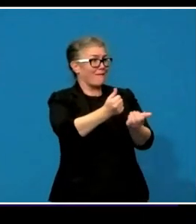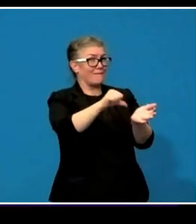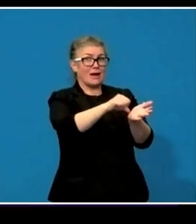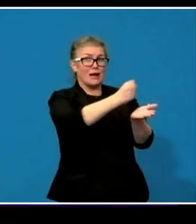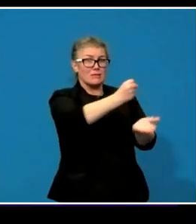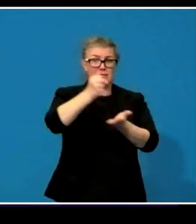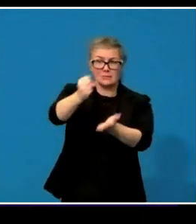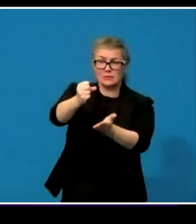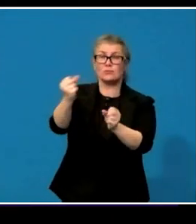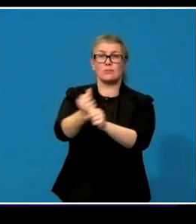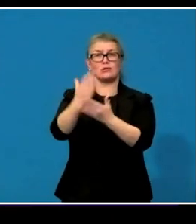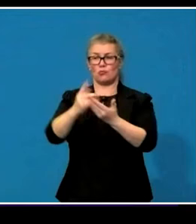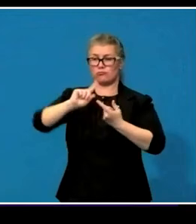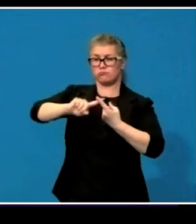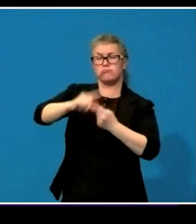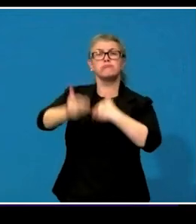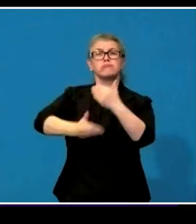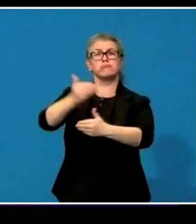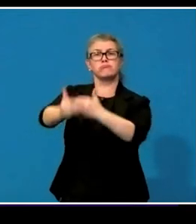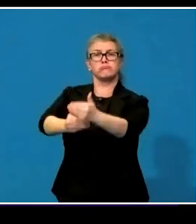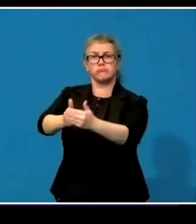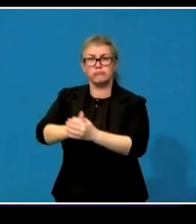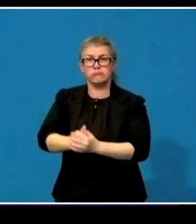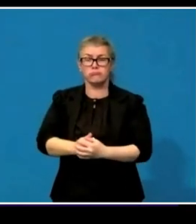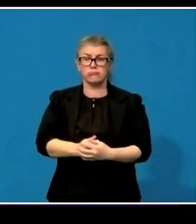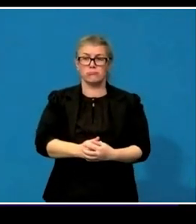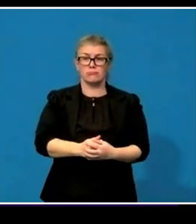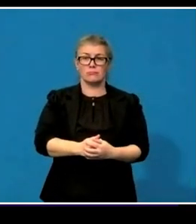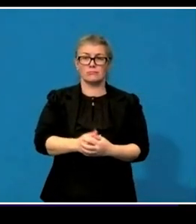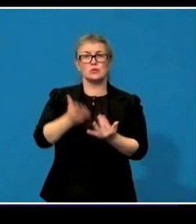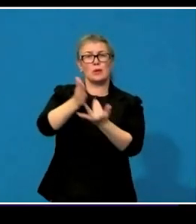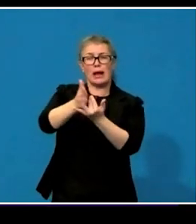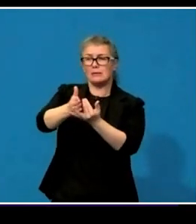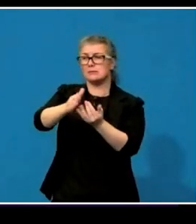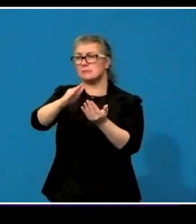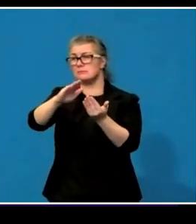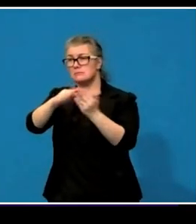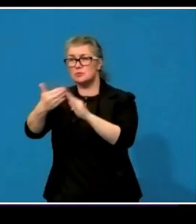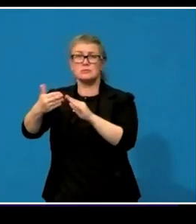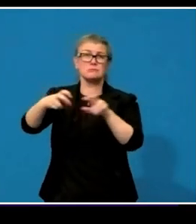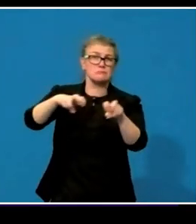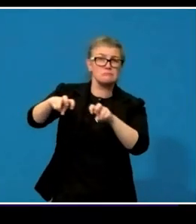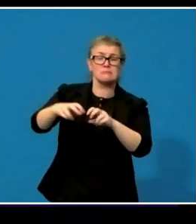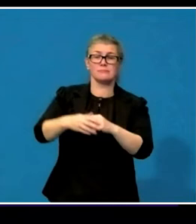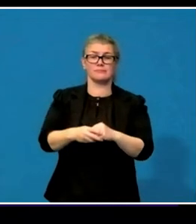Just going back a step, his current core budget is around $400,000?